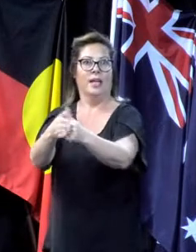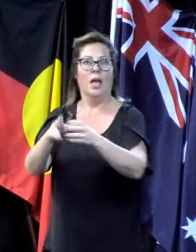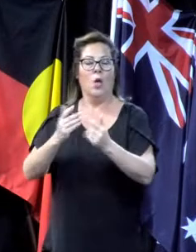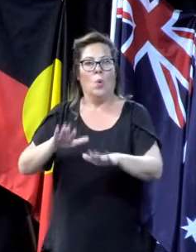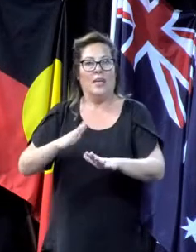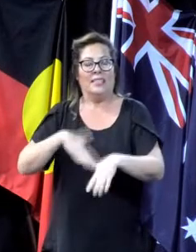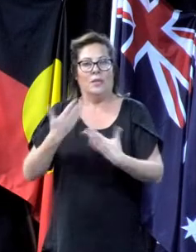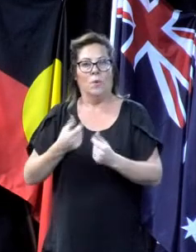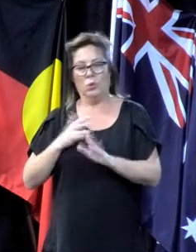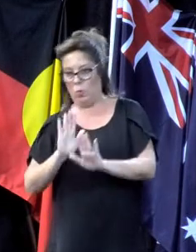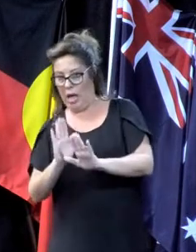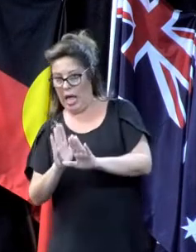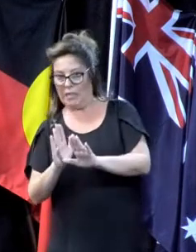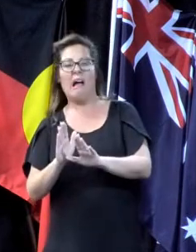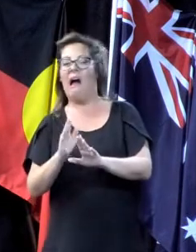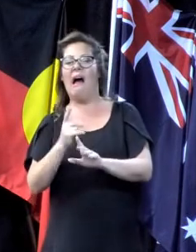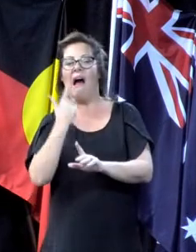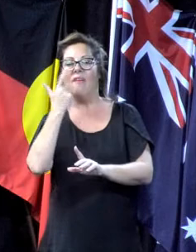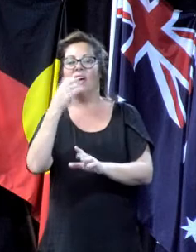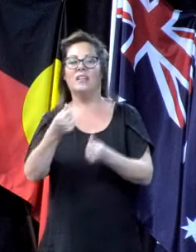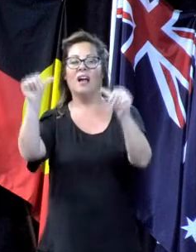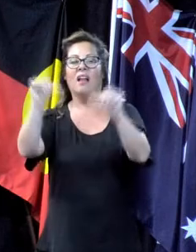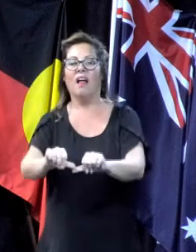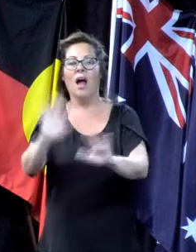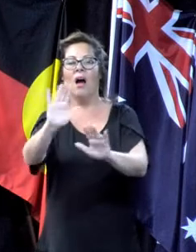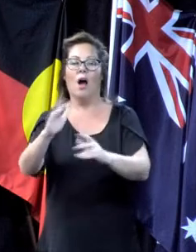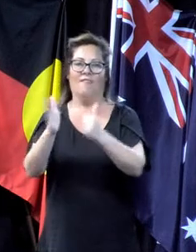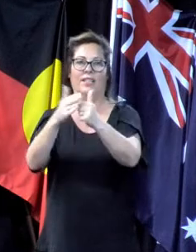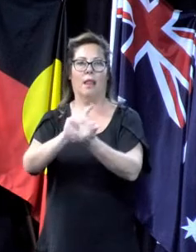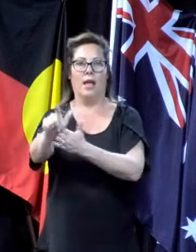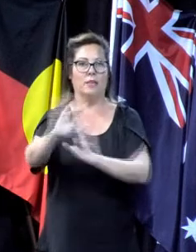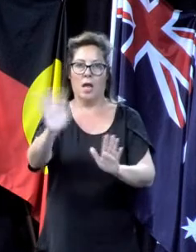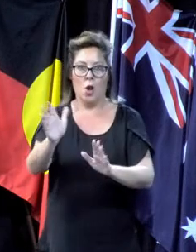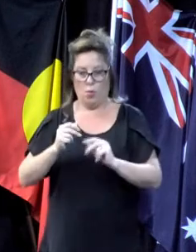And that sort of work has continued to grow and strengthen in scale across the school.